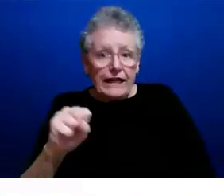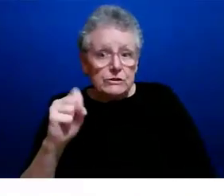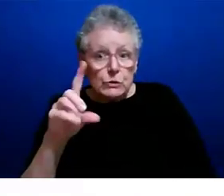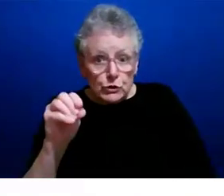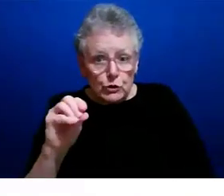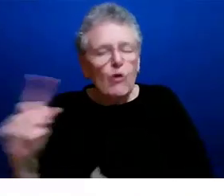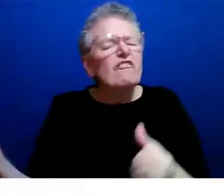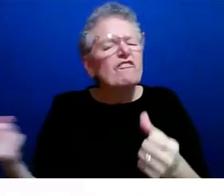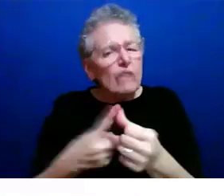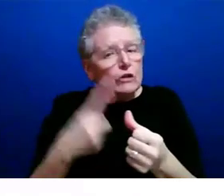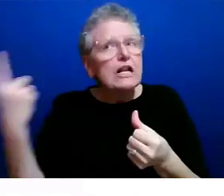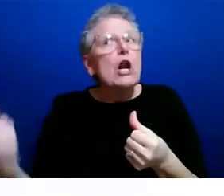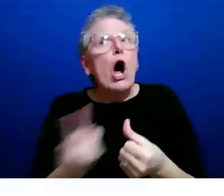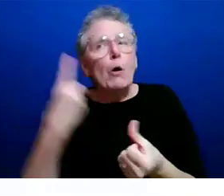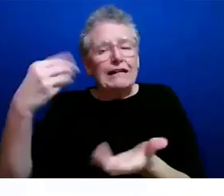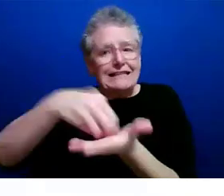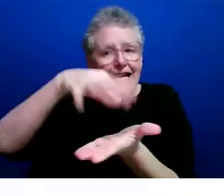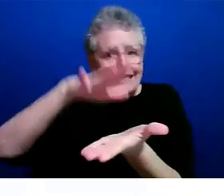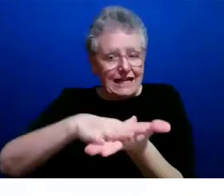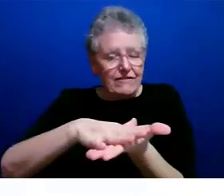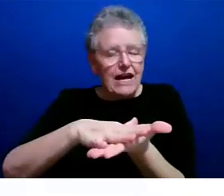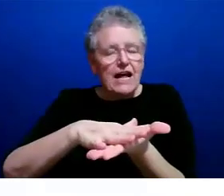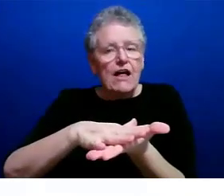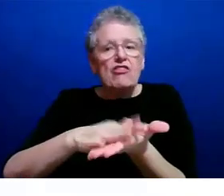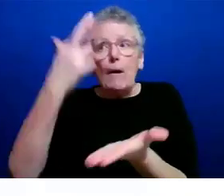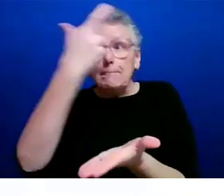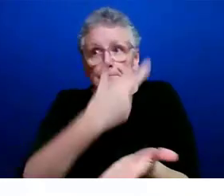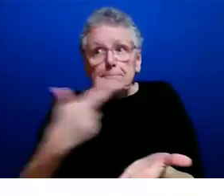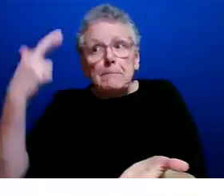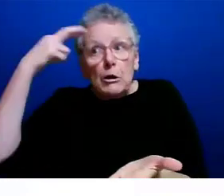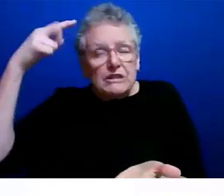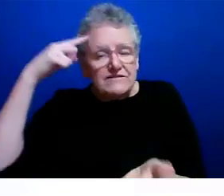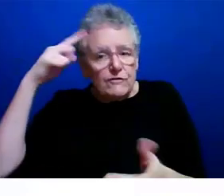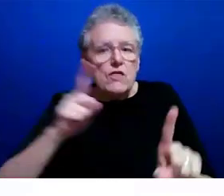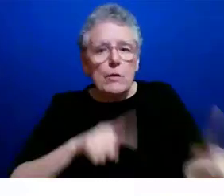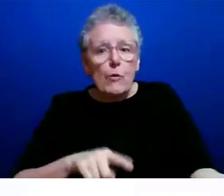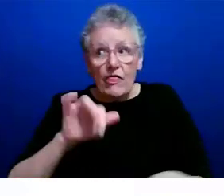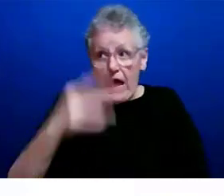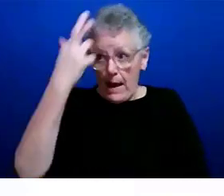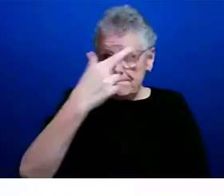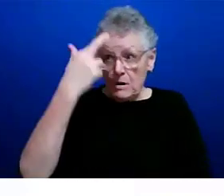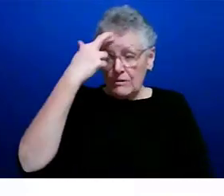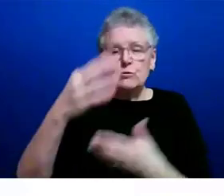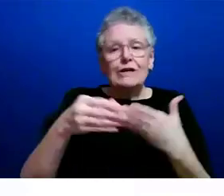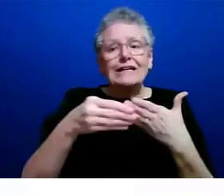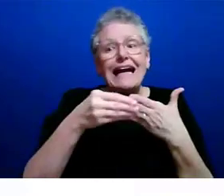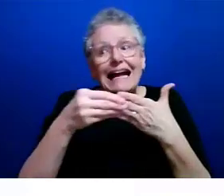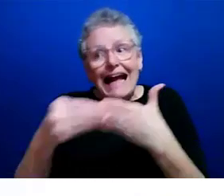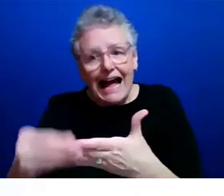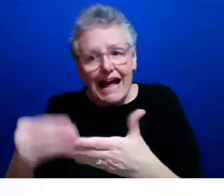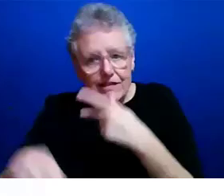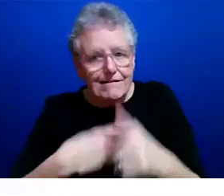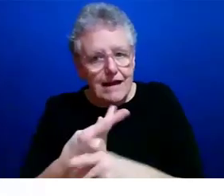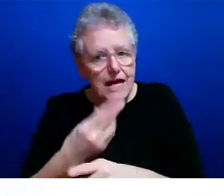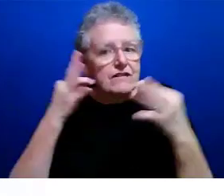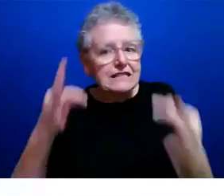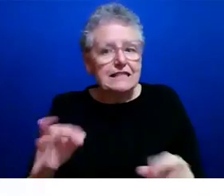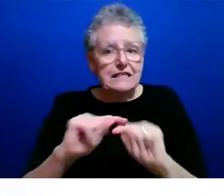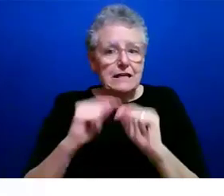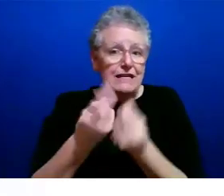identify the purpose of the report. The purpose will guide the type of decisions that the team needs to make.